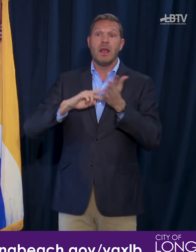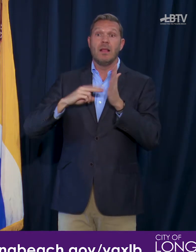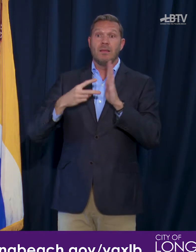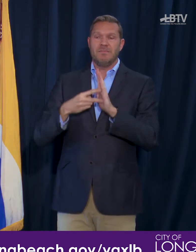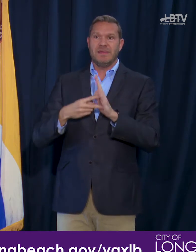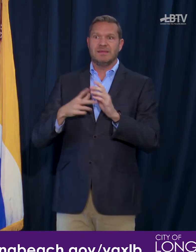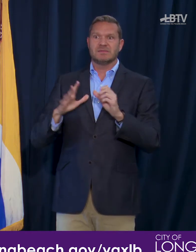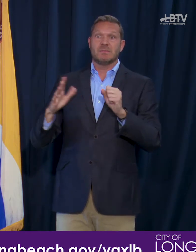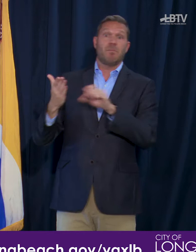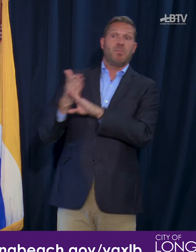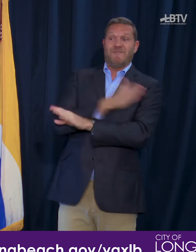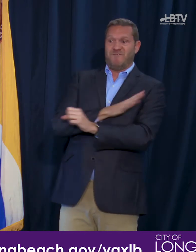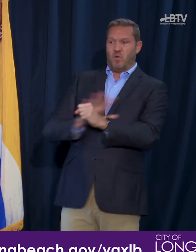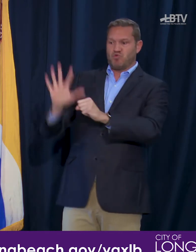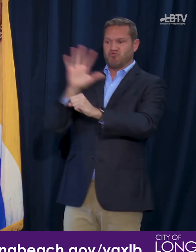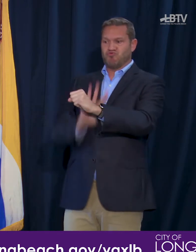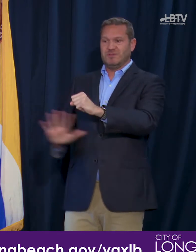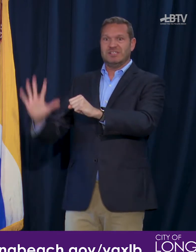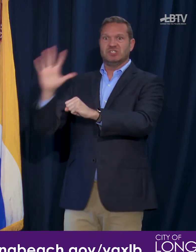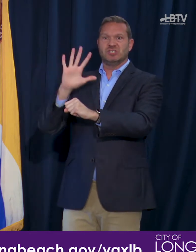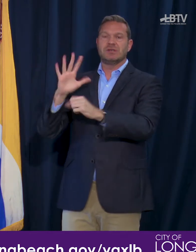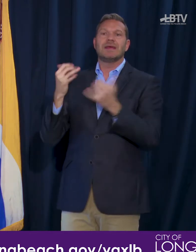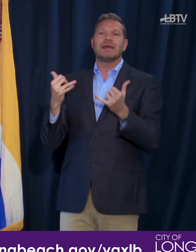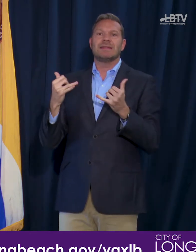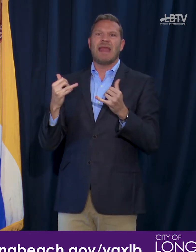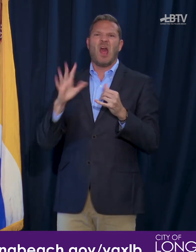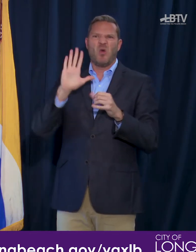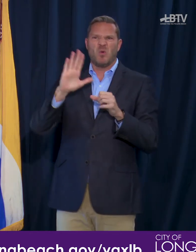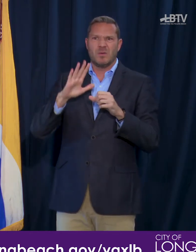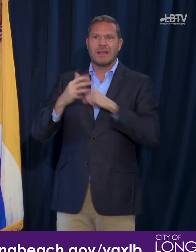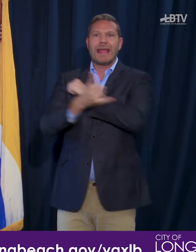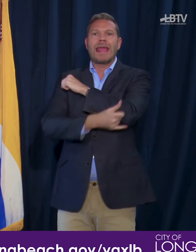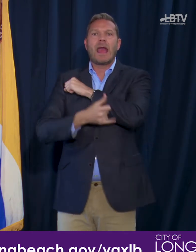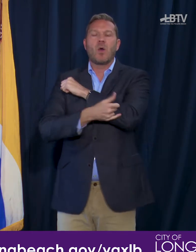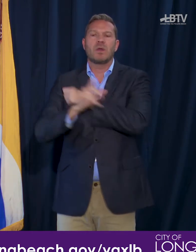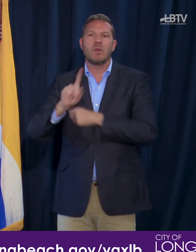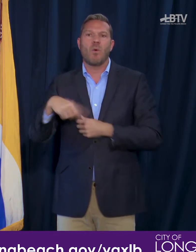color coded system is number per one hundred thousand population as well as the positivity